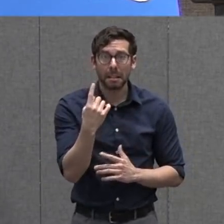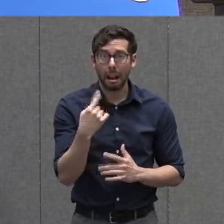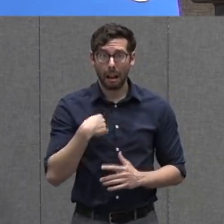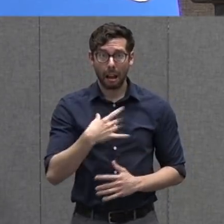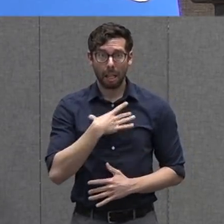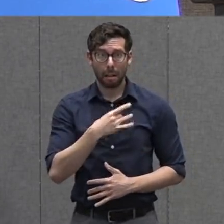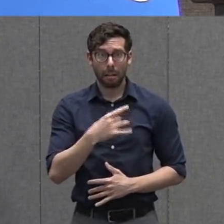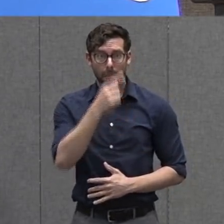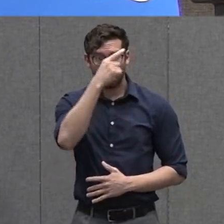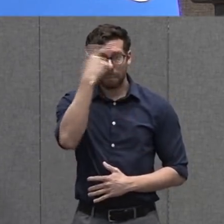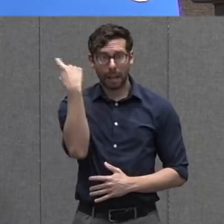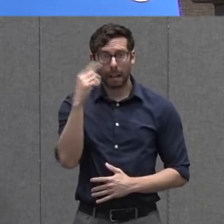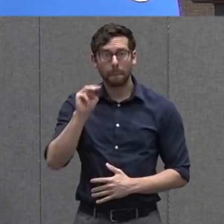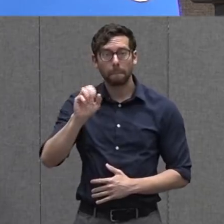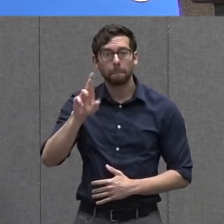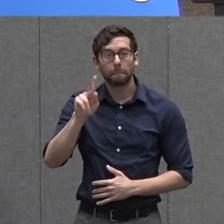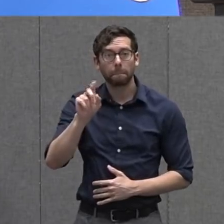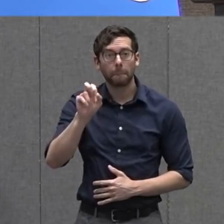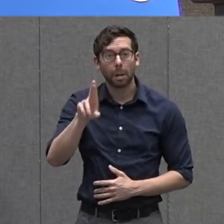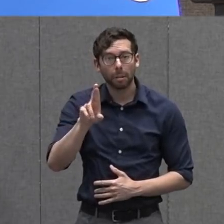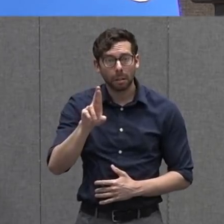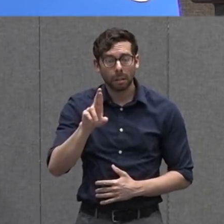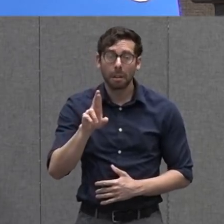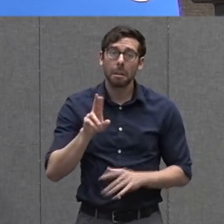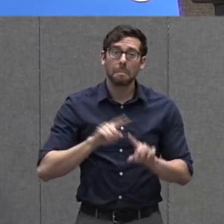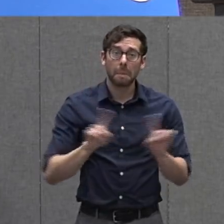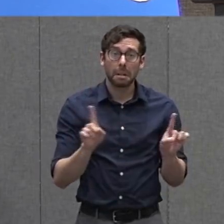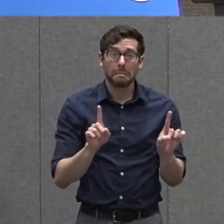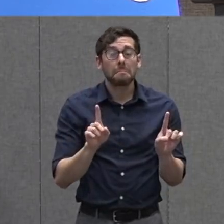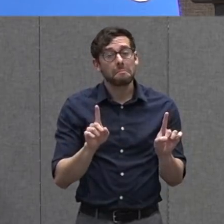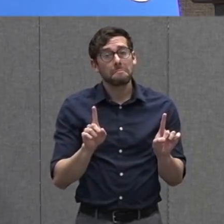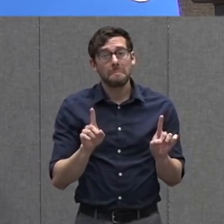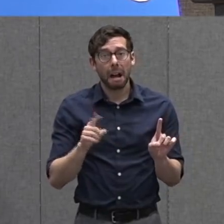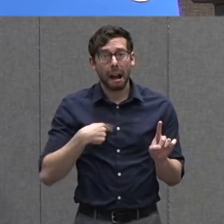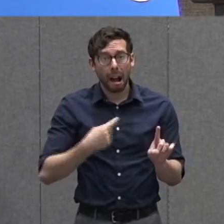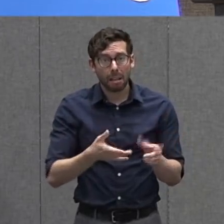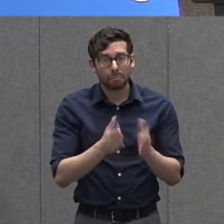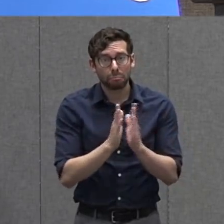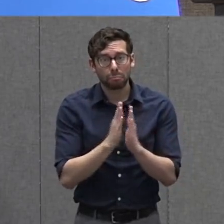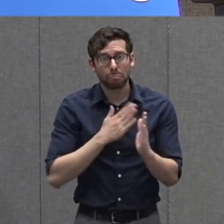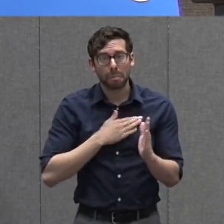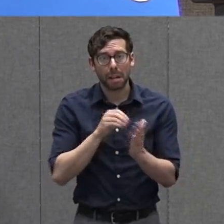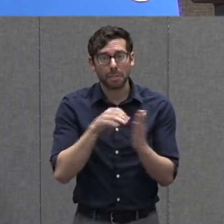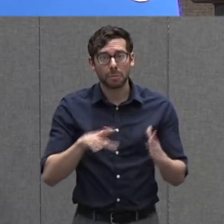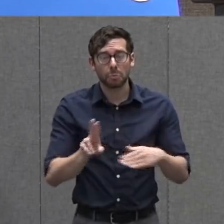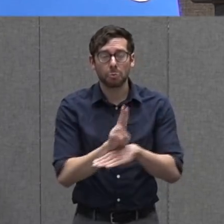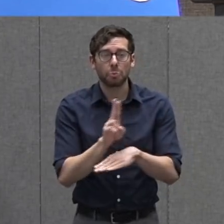because if you make a mistake it's so easy to fix it. You choose the tool that makes sense for you today.